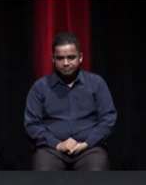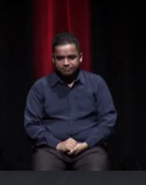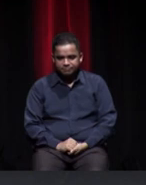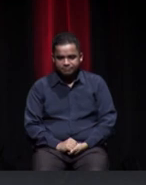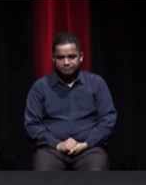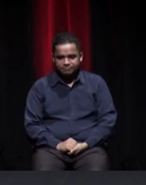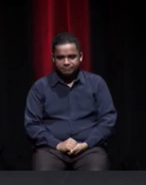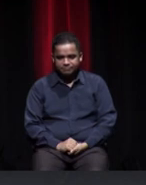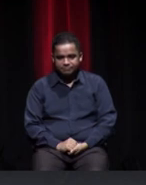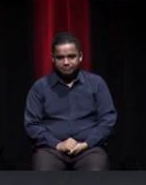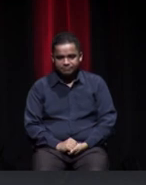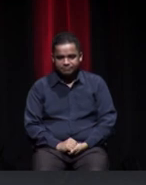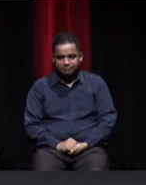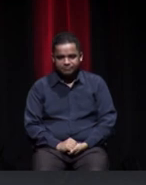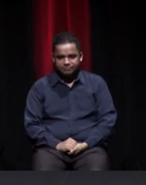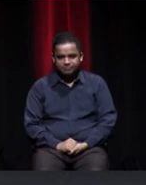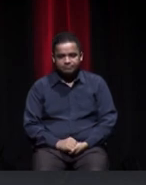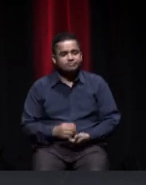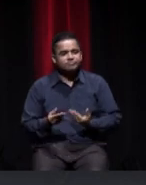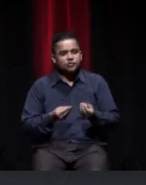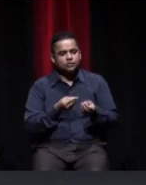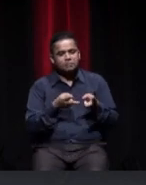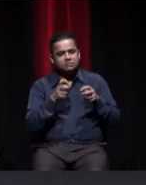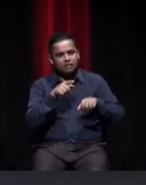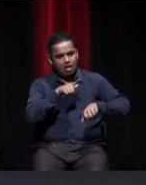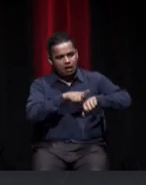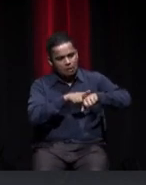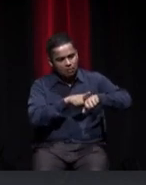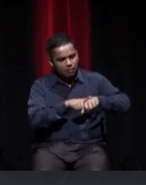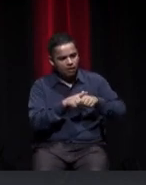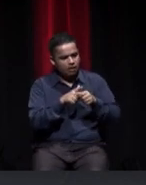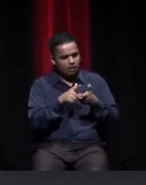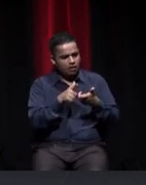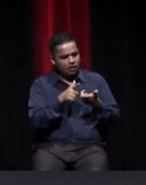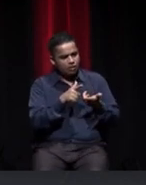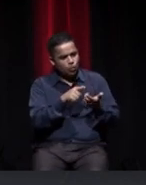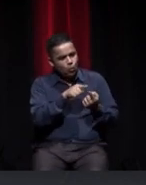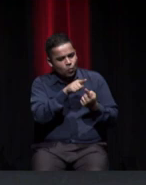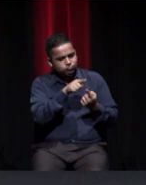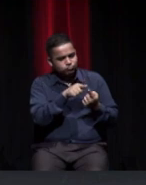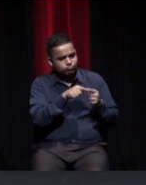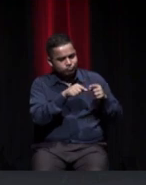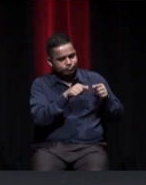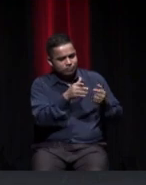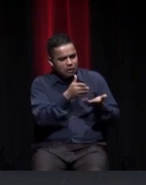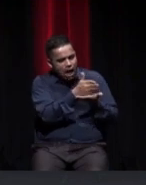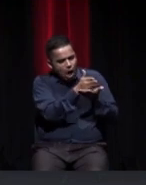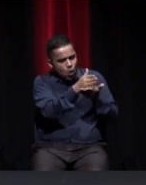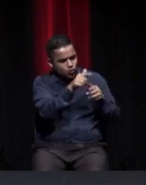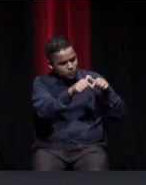What we may have not realized at that moment is that some kind of intellectual work -